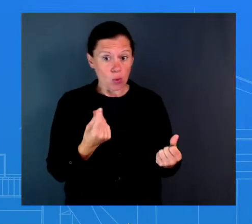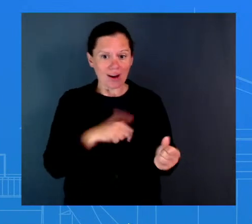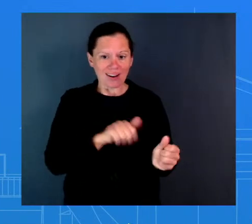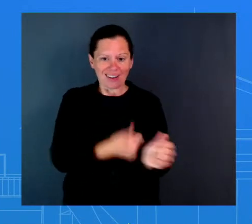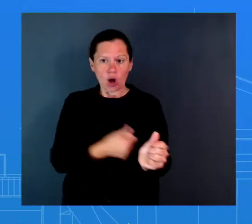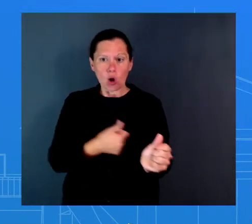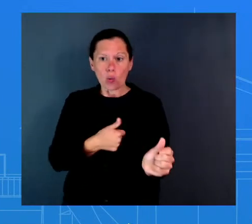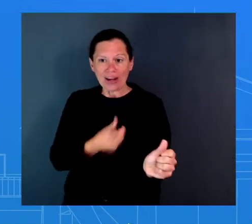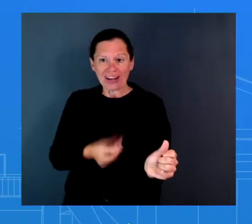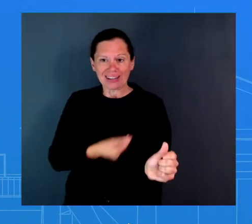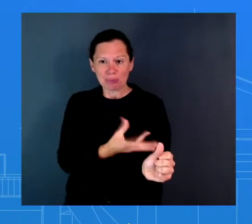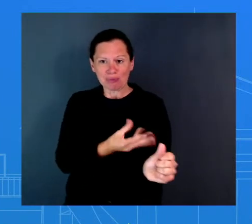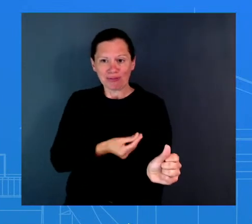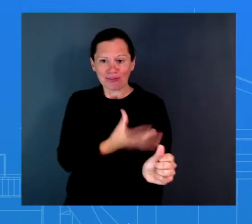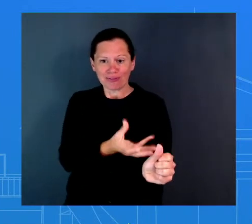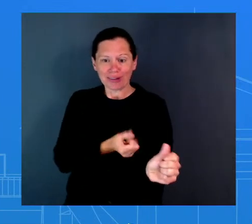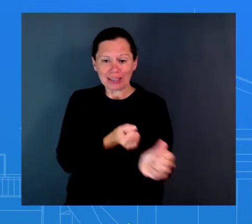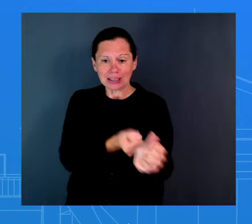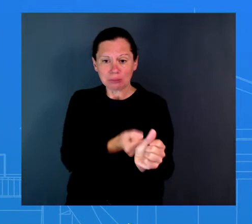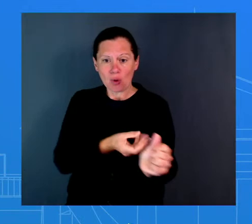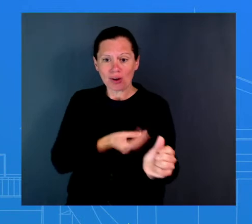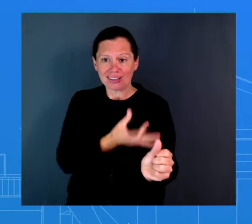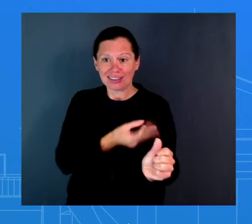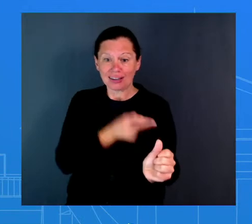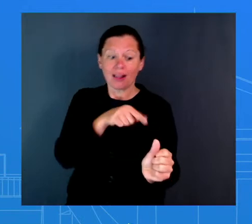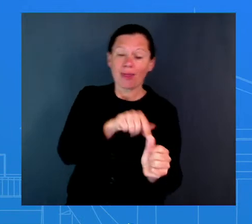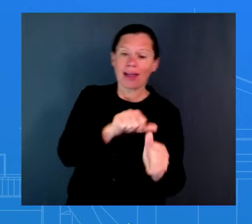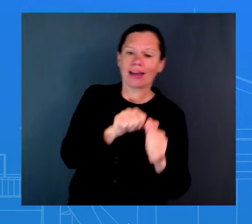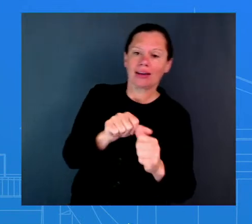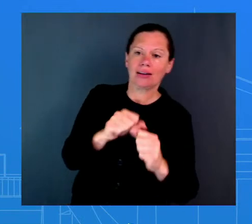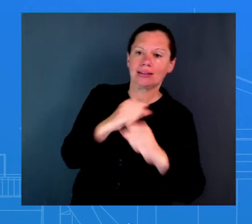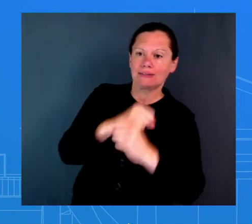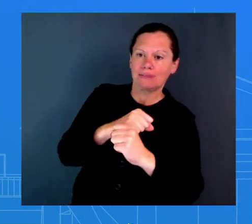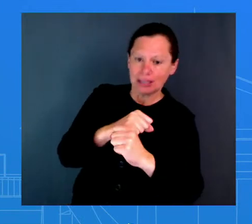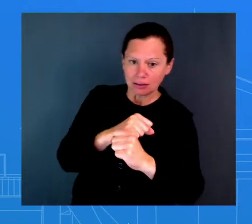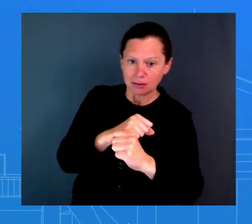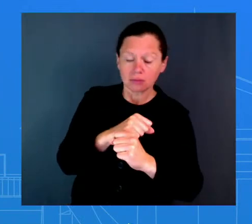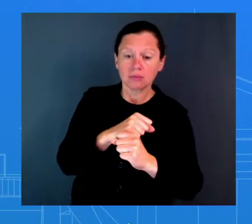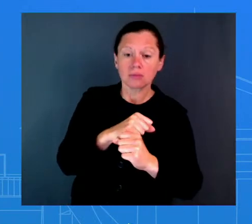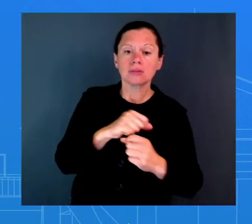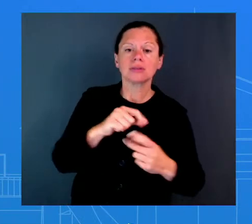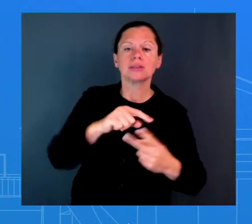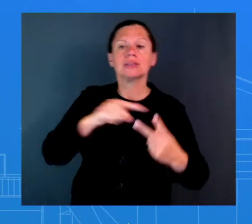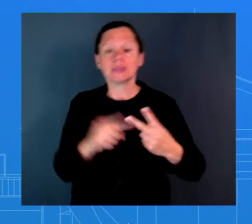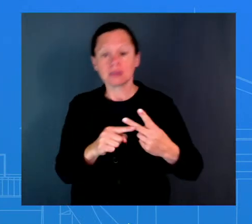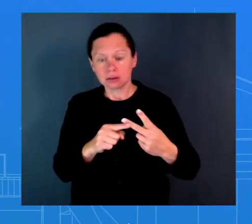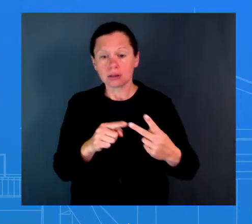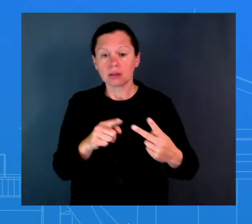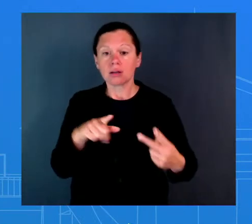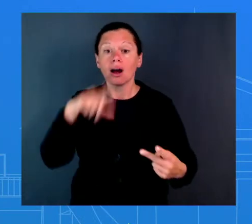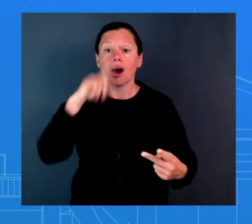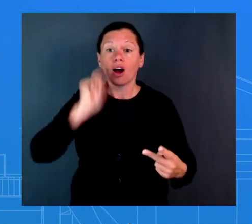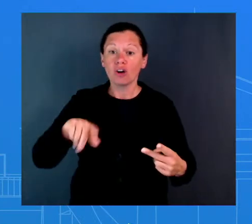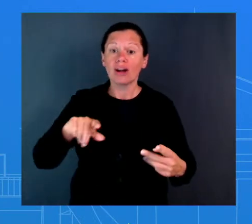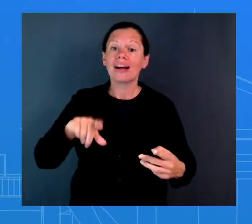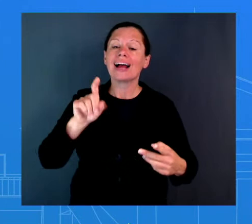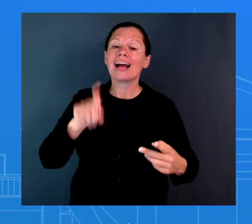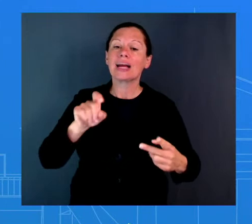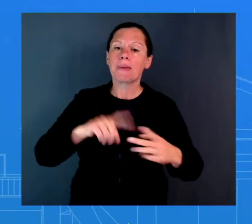Second, Ukraine is, in fact, taking back territory. It is doing so methodically, step by step.